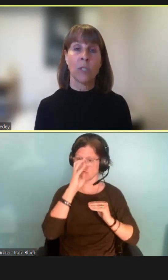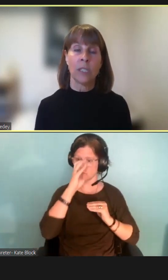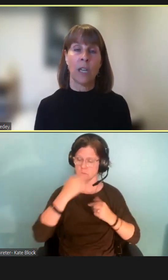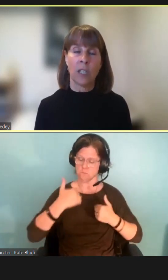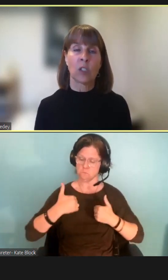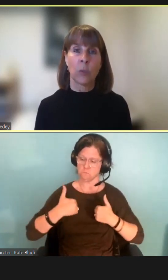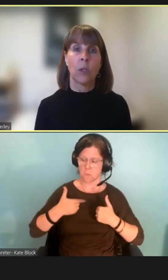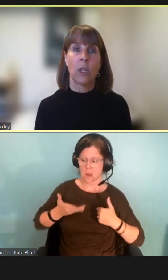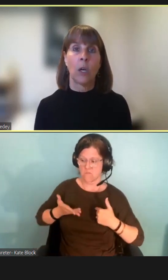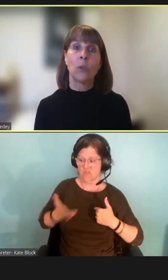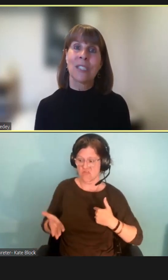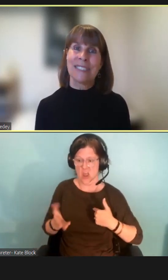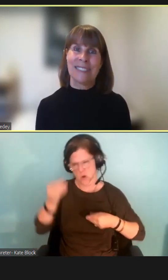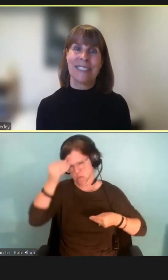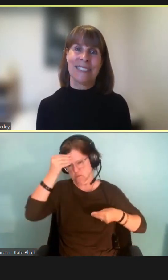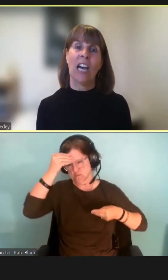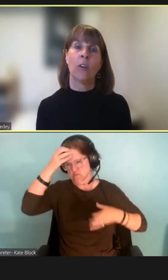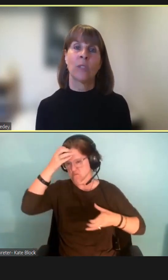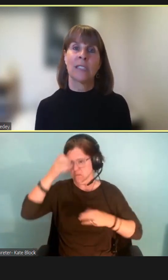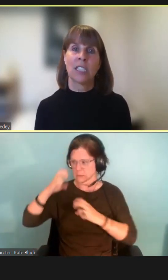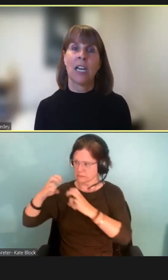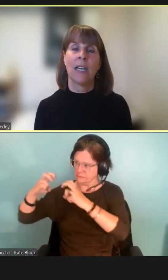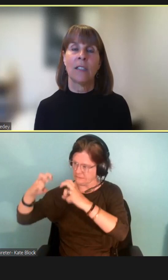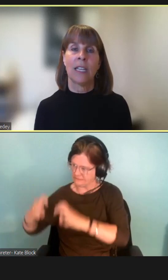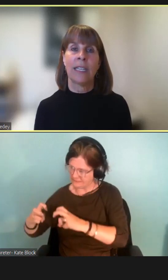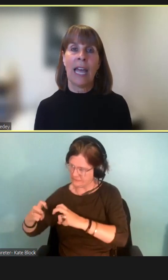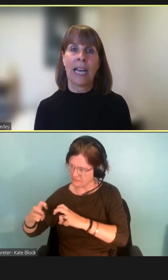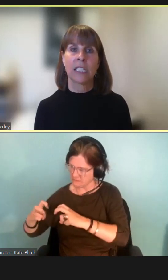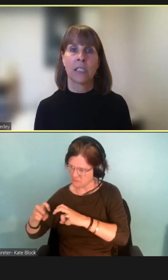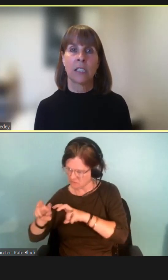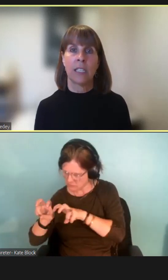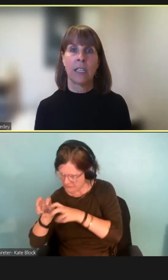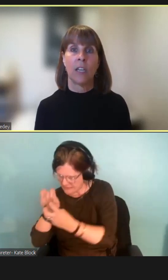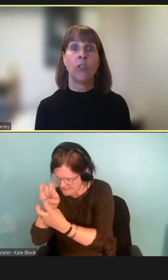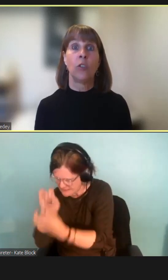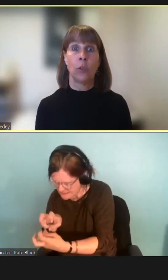knowledgeable who's going to sit down with the child and actually do the